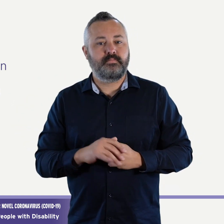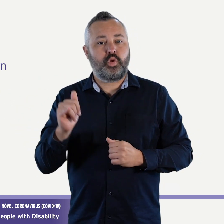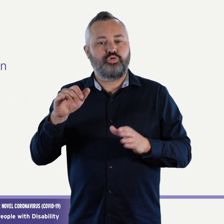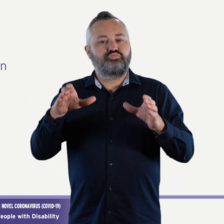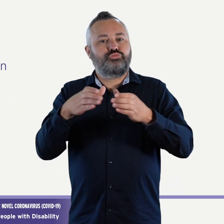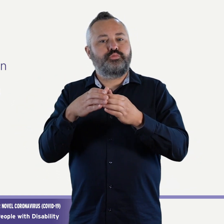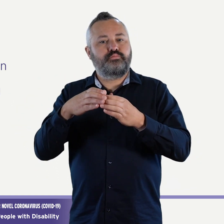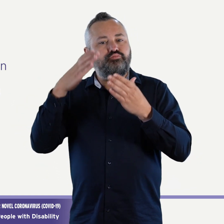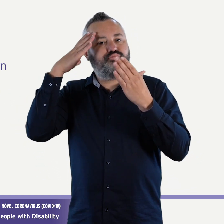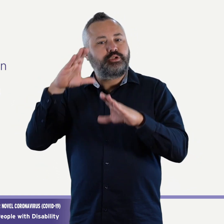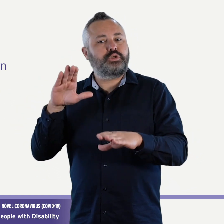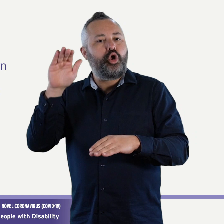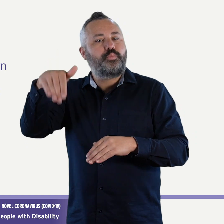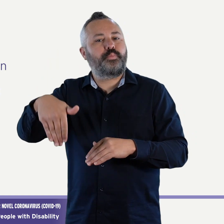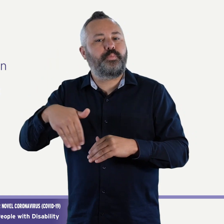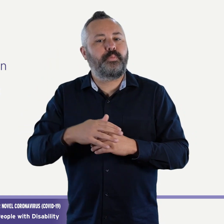People in group residential settings: